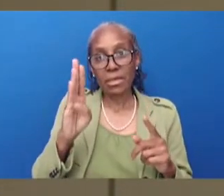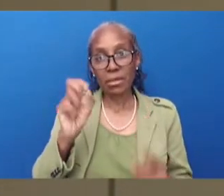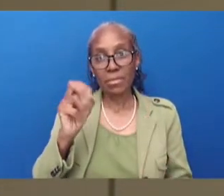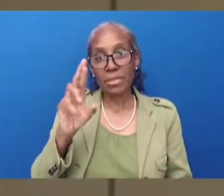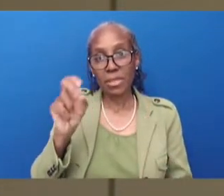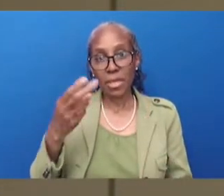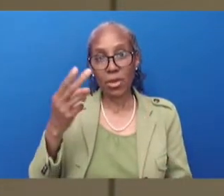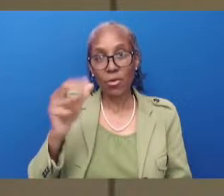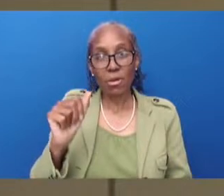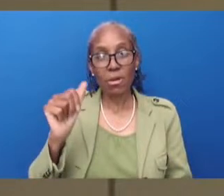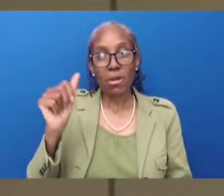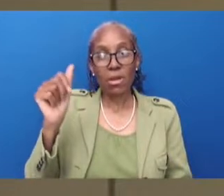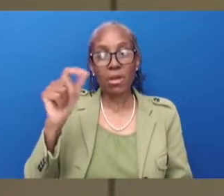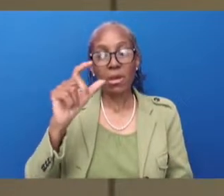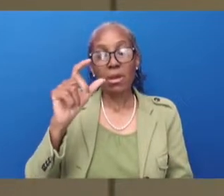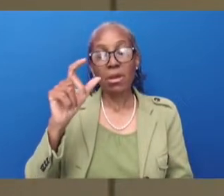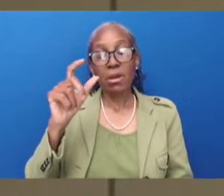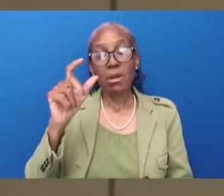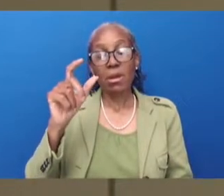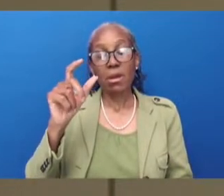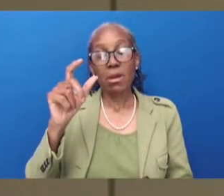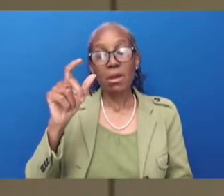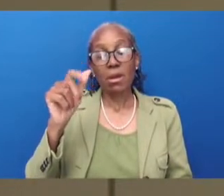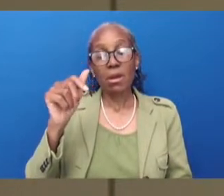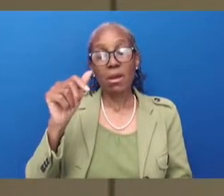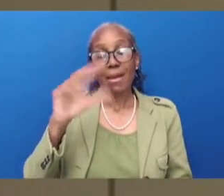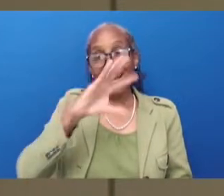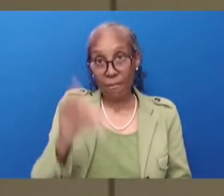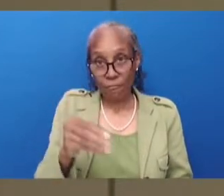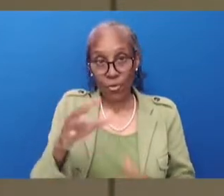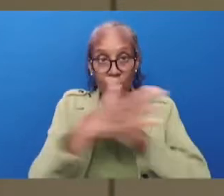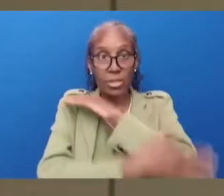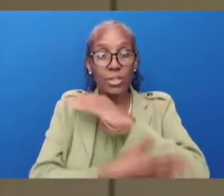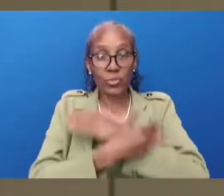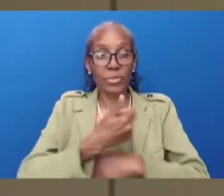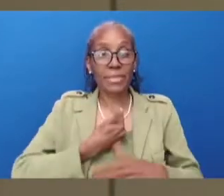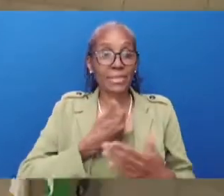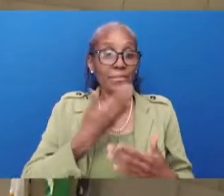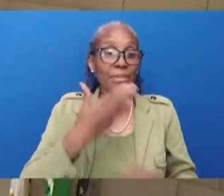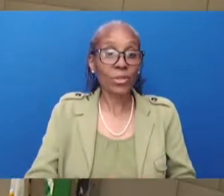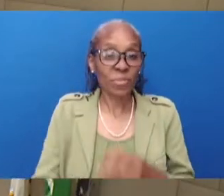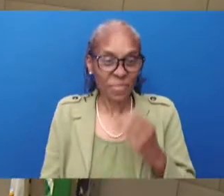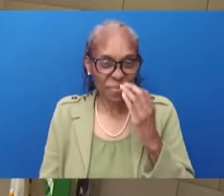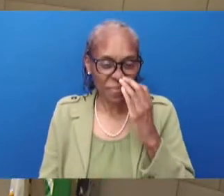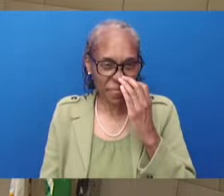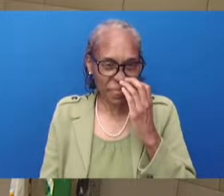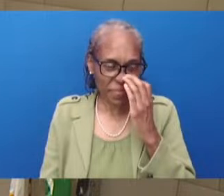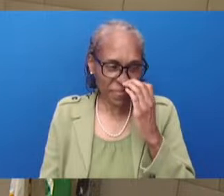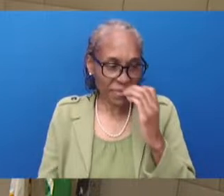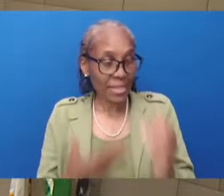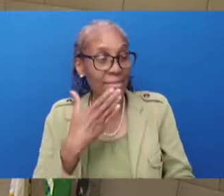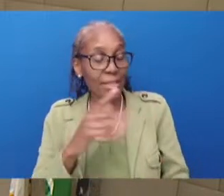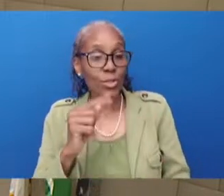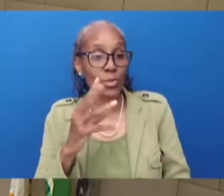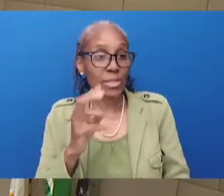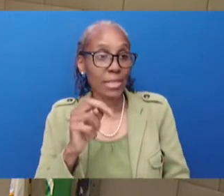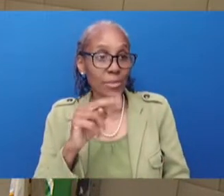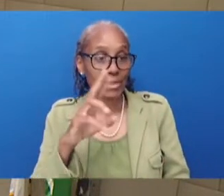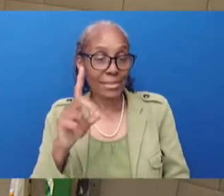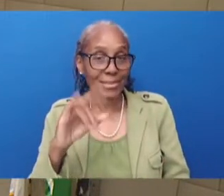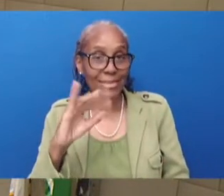FOR OBVIOUS REASONS, ORIGINATING